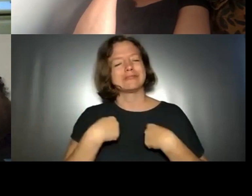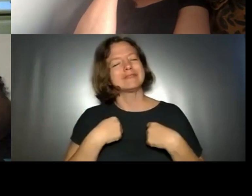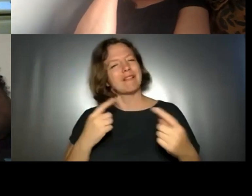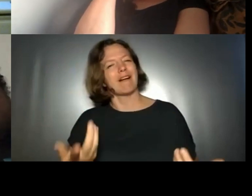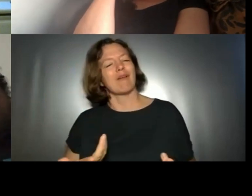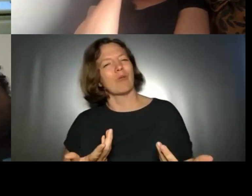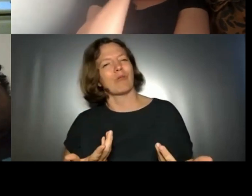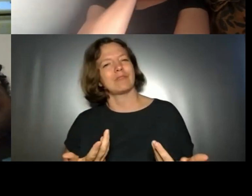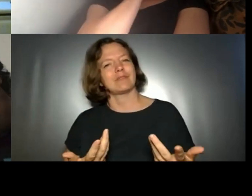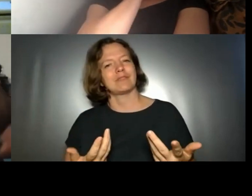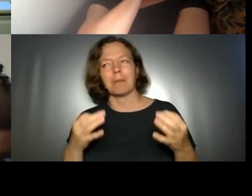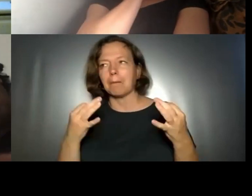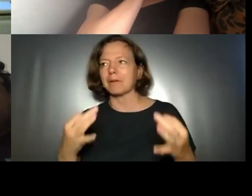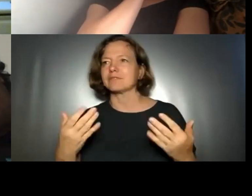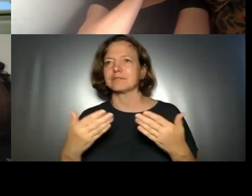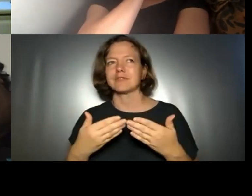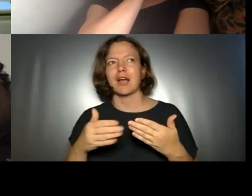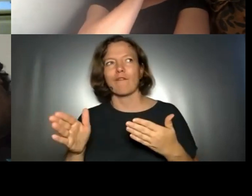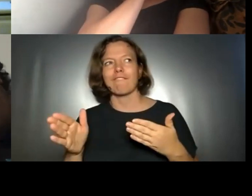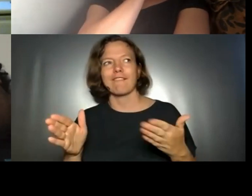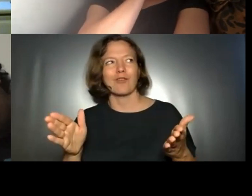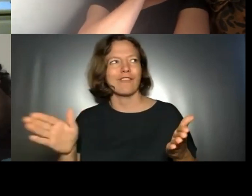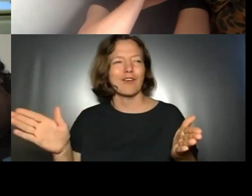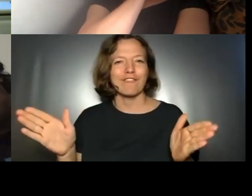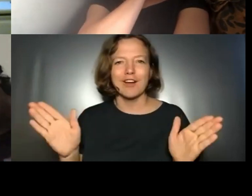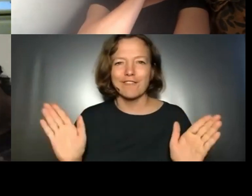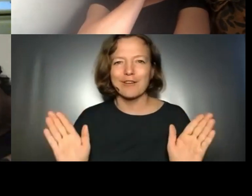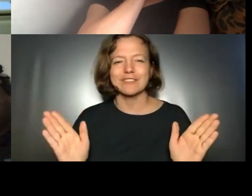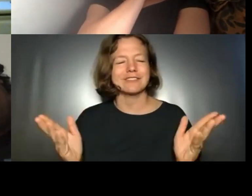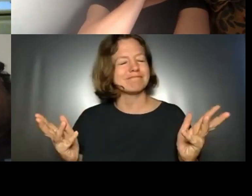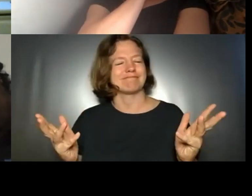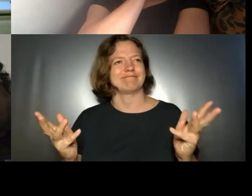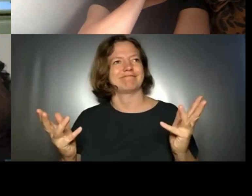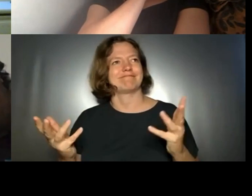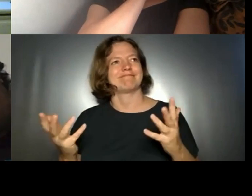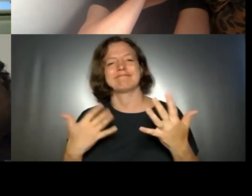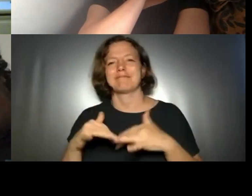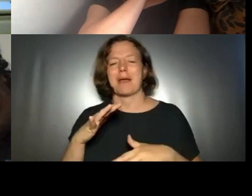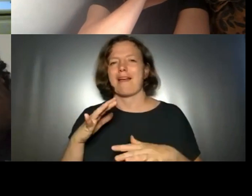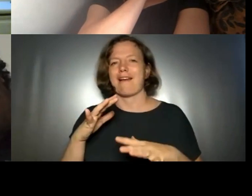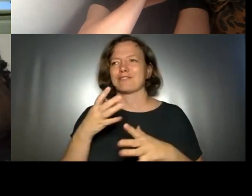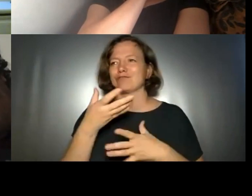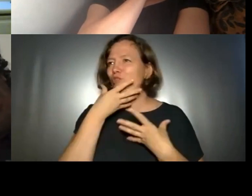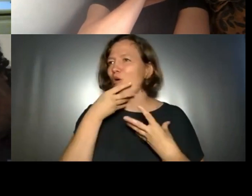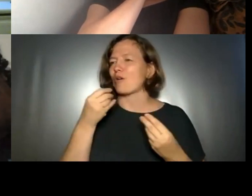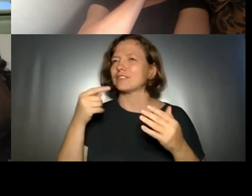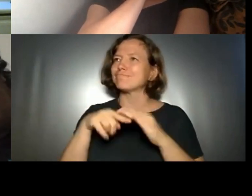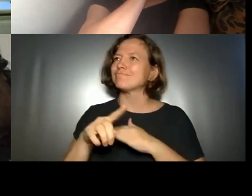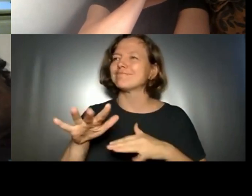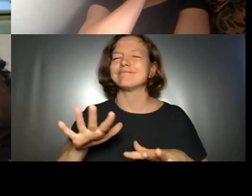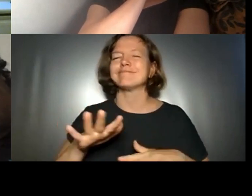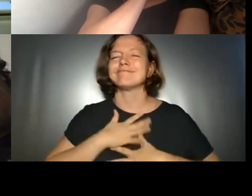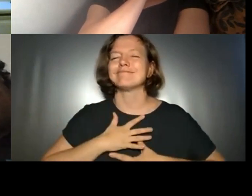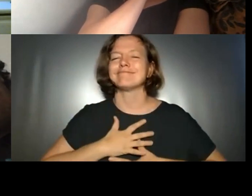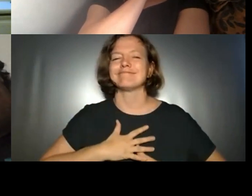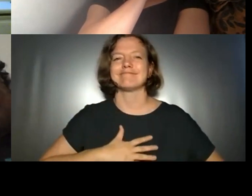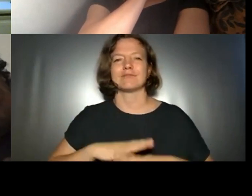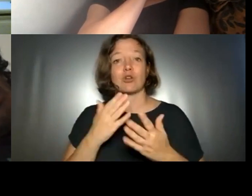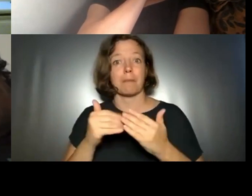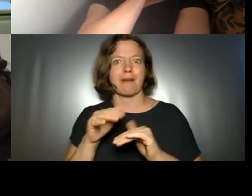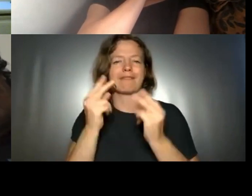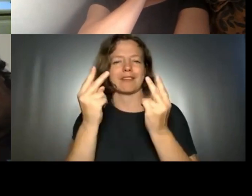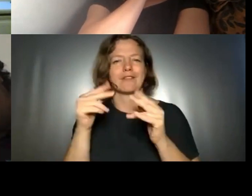and makes everything all the more beautiful and all the more important. Like you said, Noa,